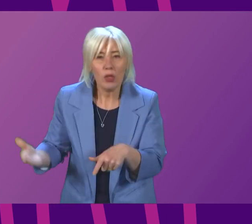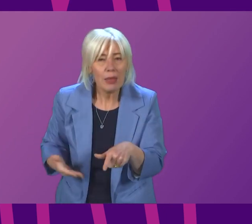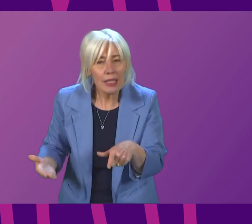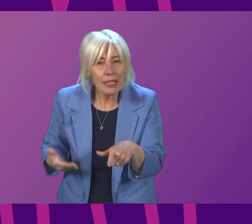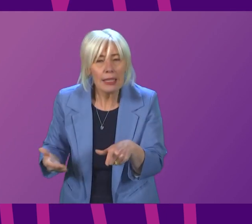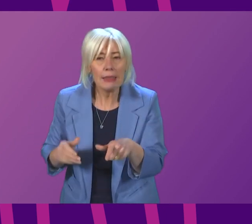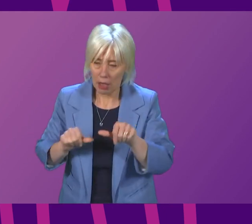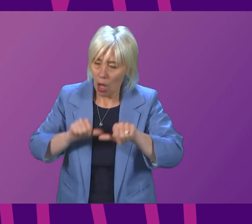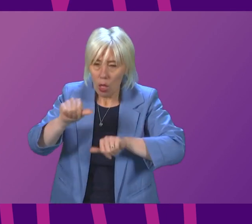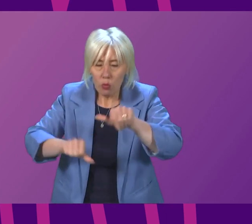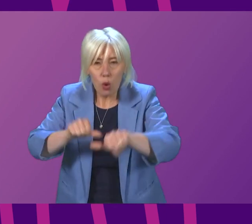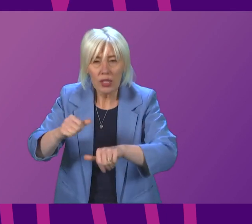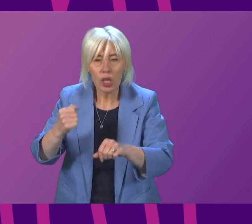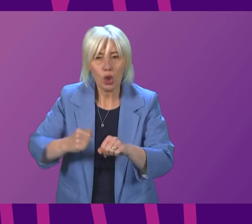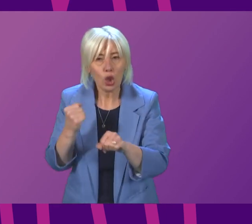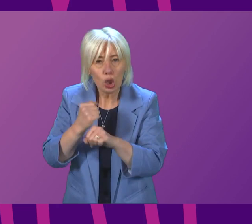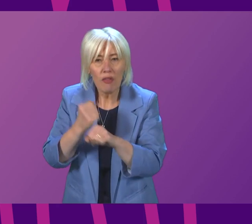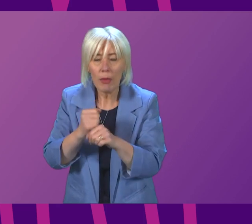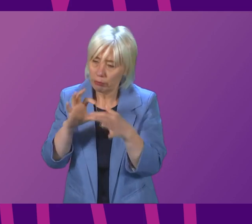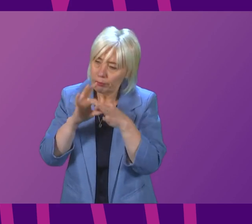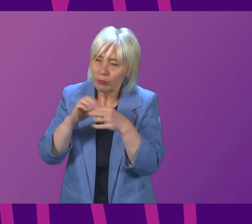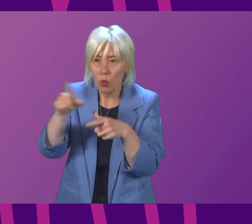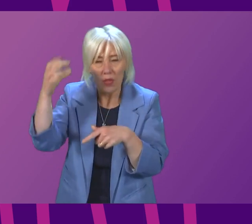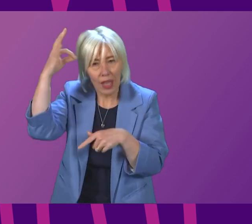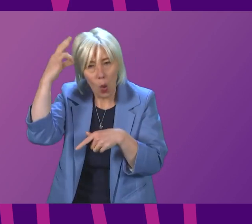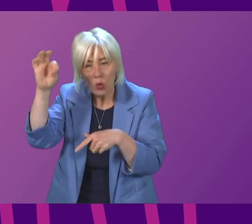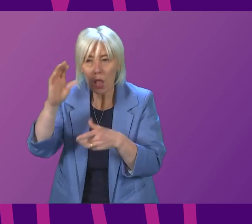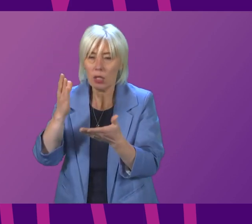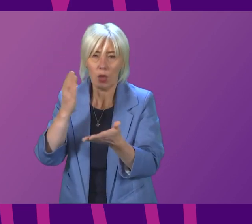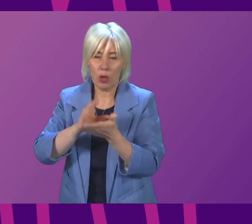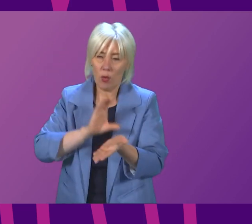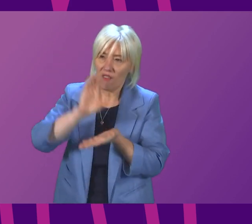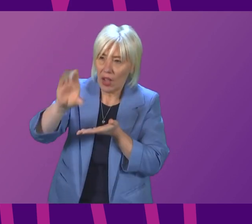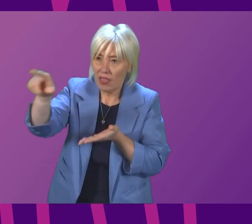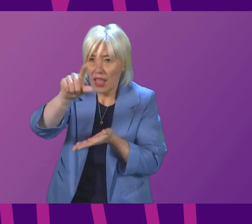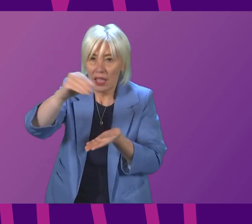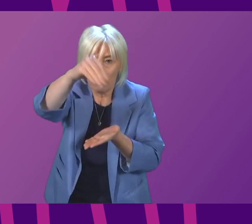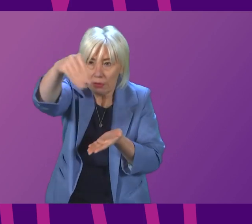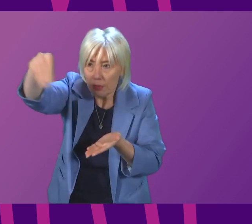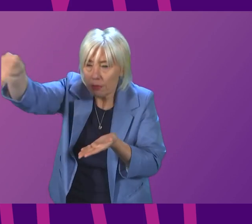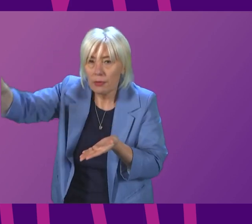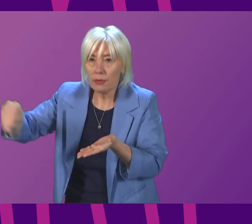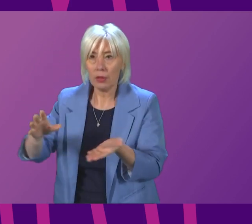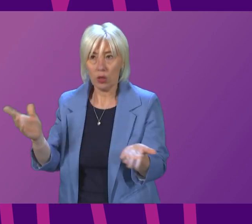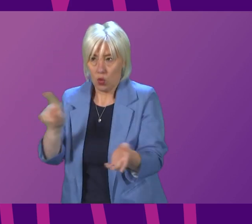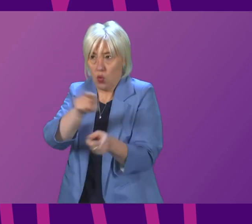Right now, the Scottish Government is working with local government to get that money out of the door and into the bank accounts of businesses. I come back to a central point.